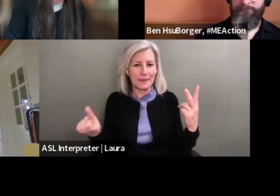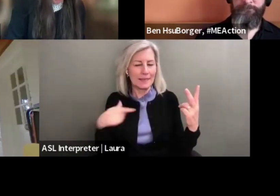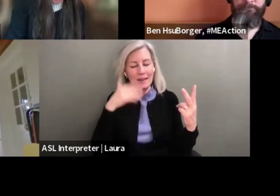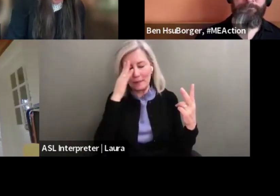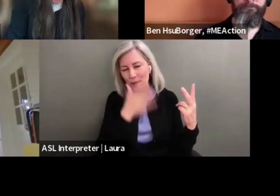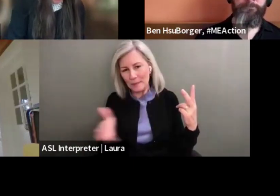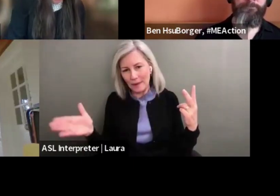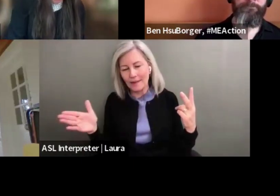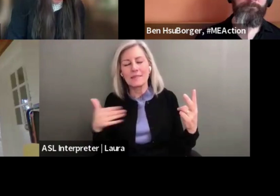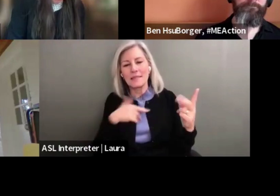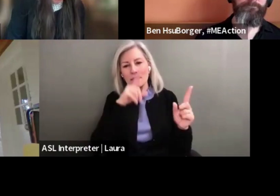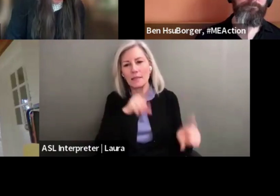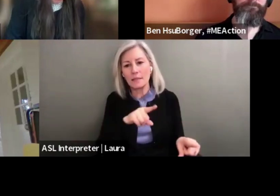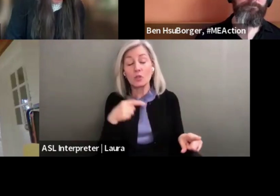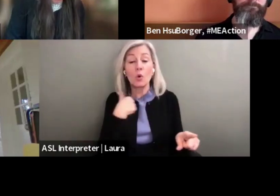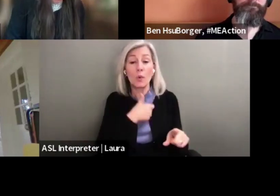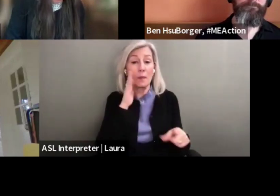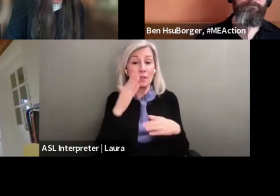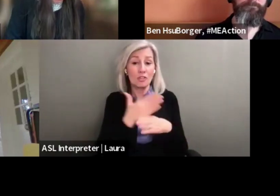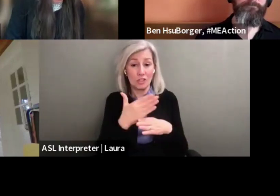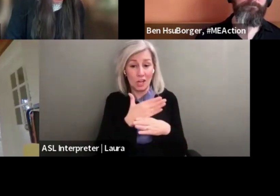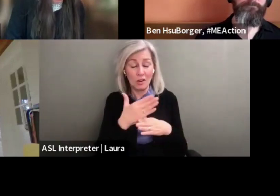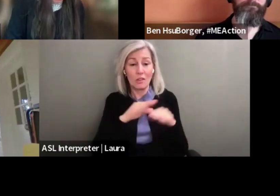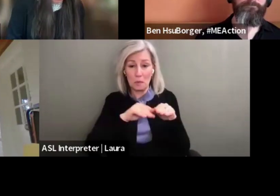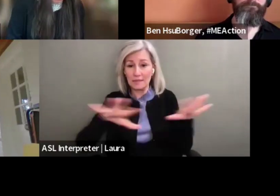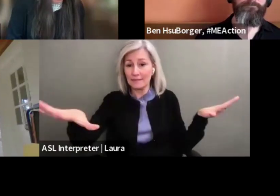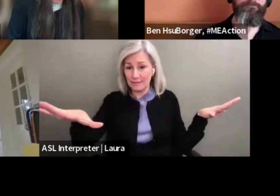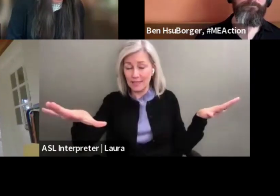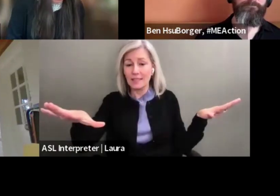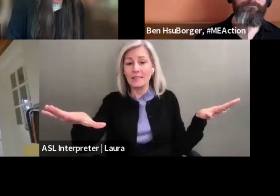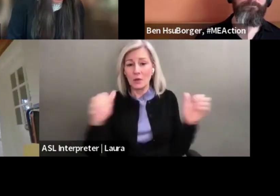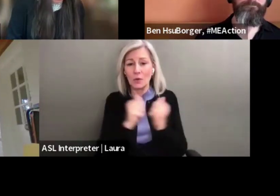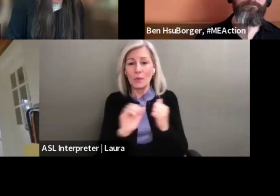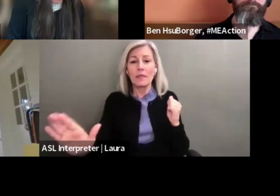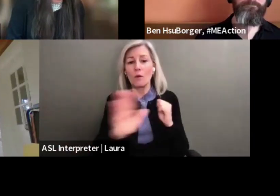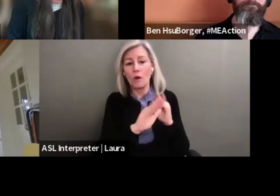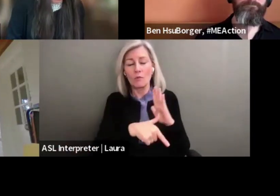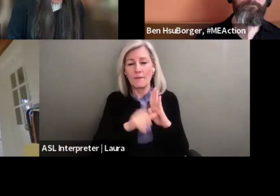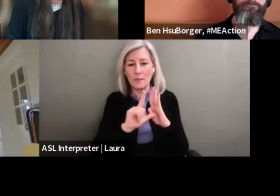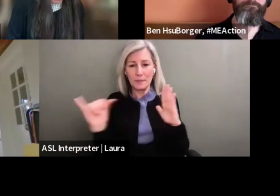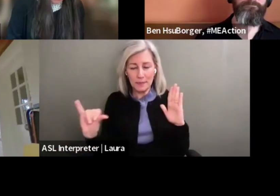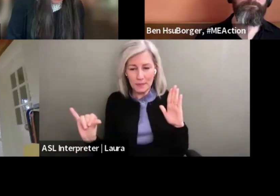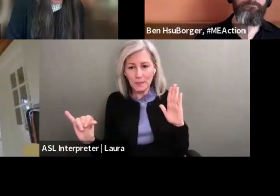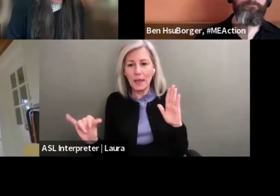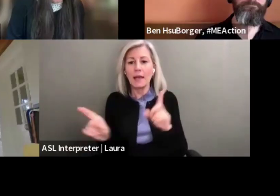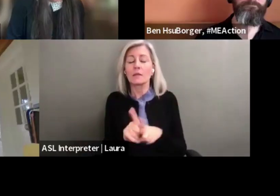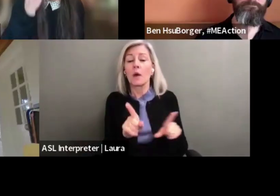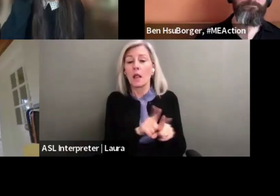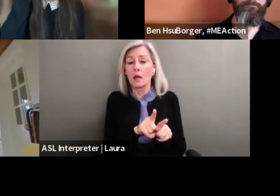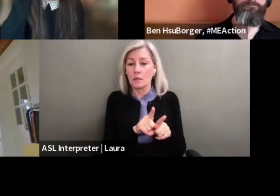from ME action, NACDD, and NCIL. We did have two other questions, I know you prepared responses to,